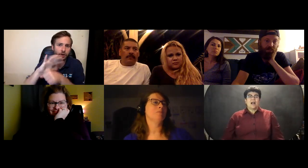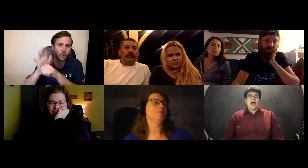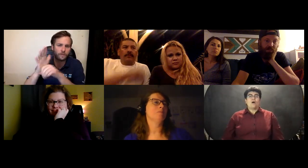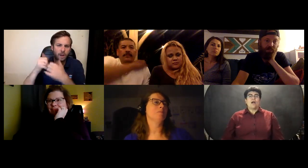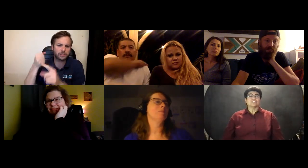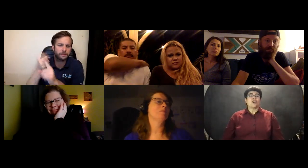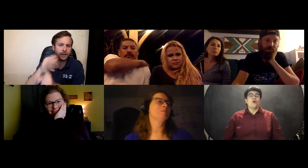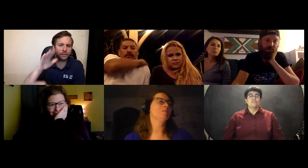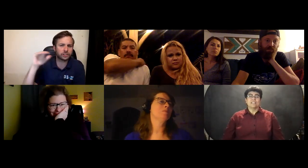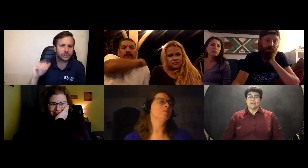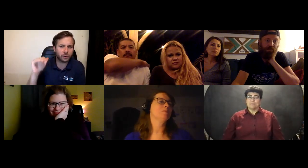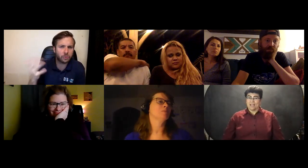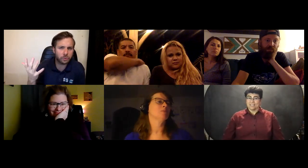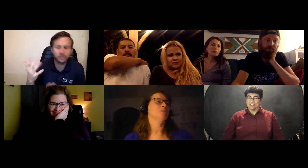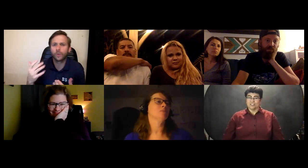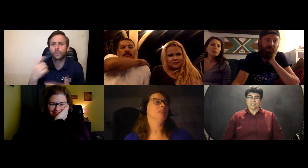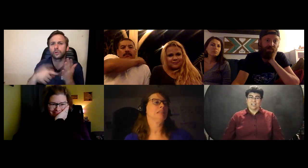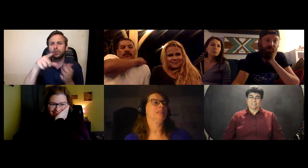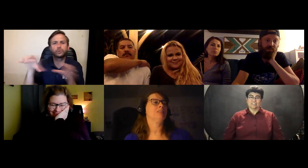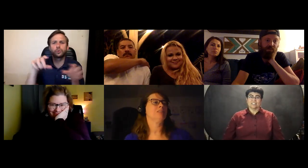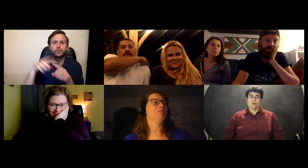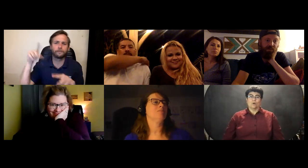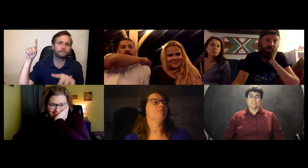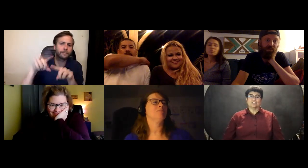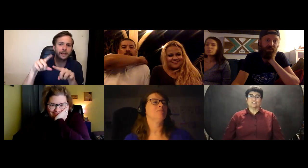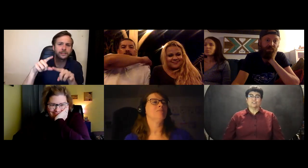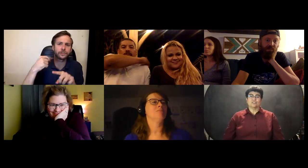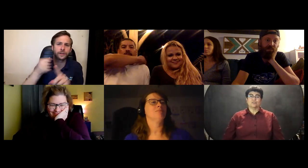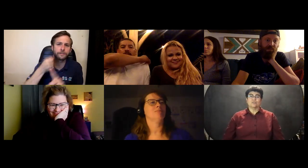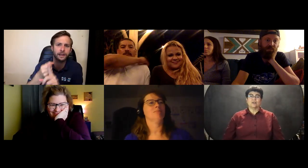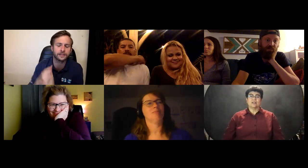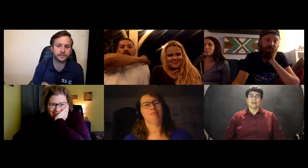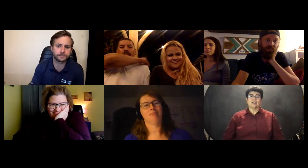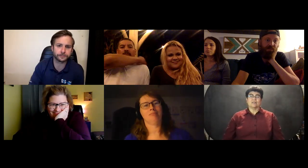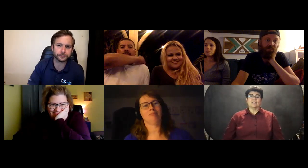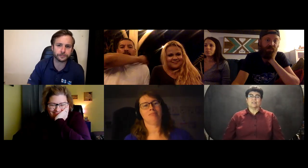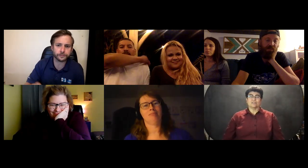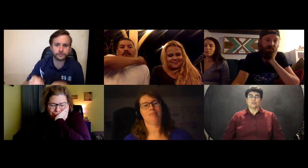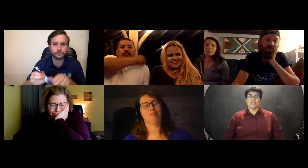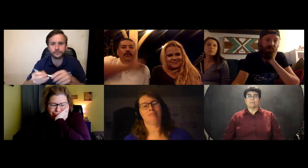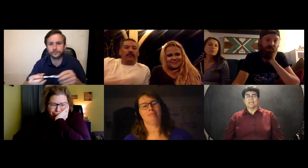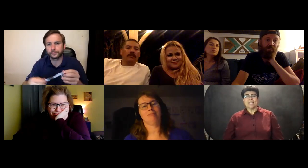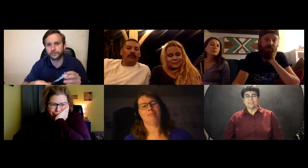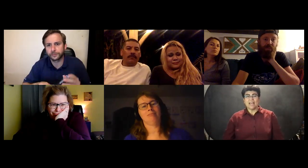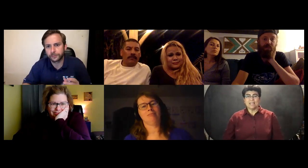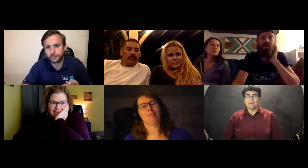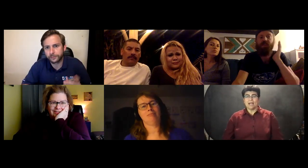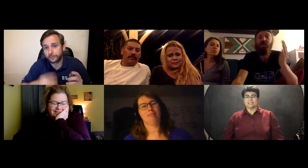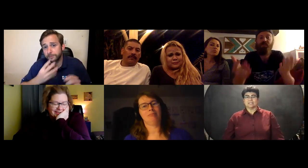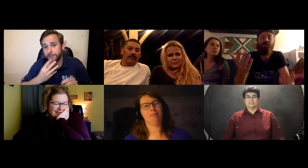how has covid impacted your child what do you do uh to mitigate that